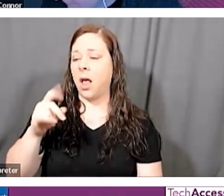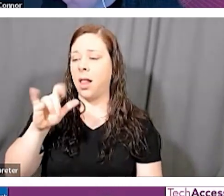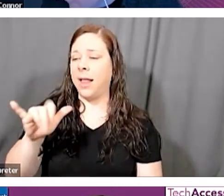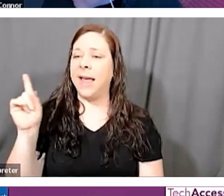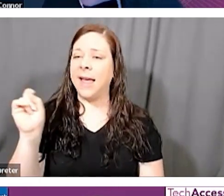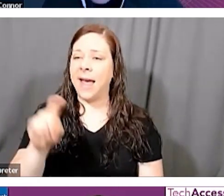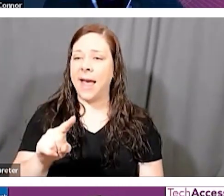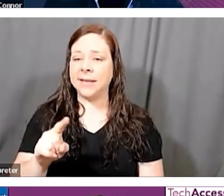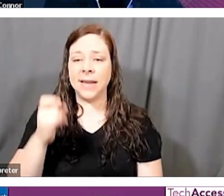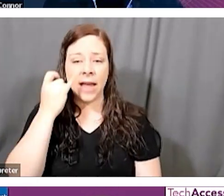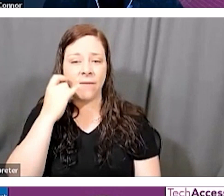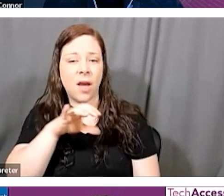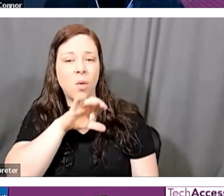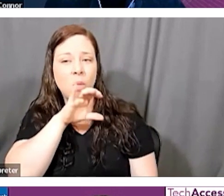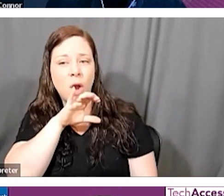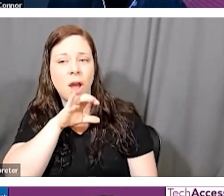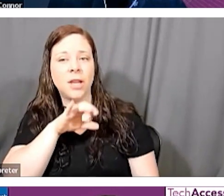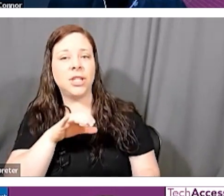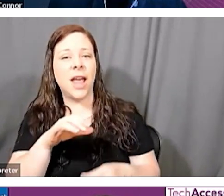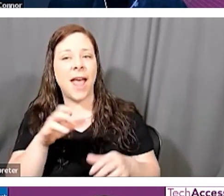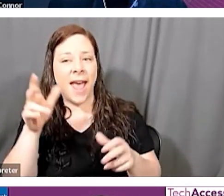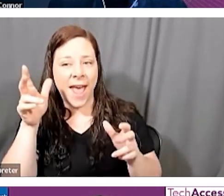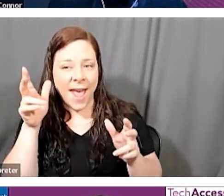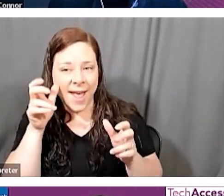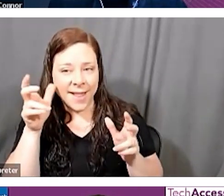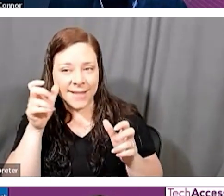"If I watch and listen to this recording every week, will I gain 3% more each time?"